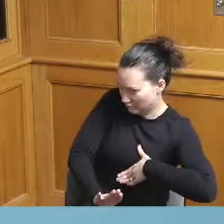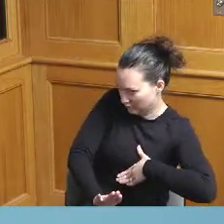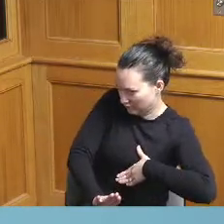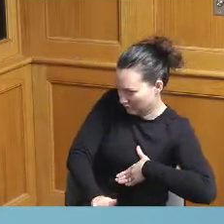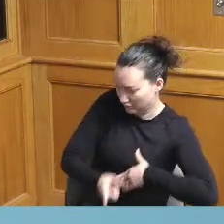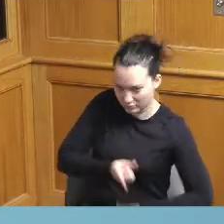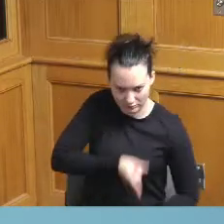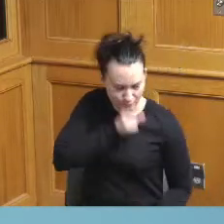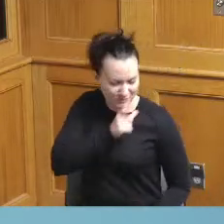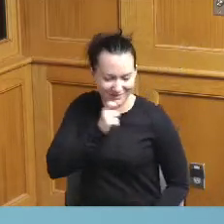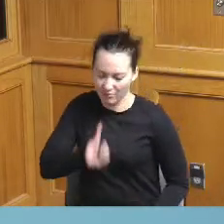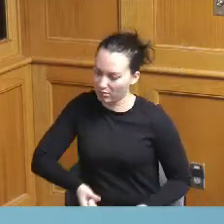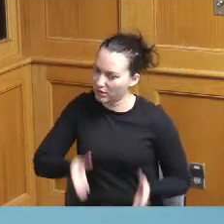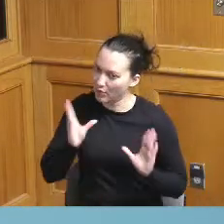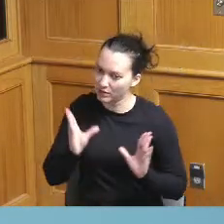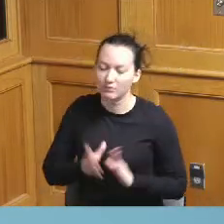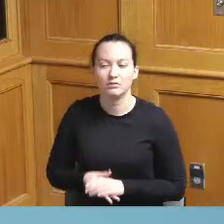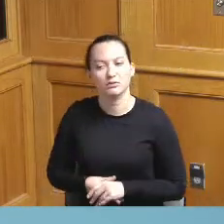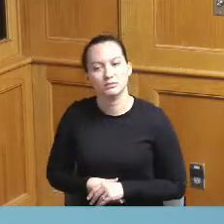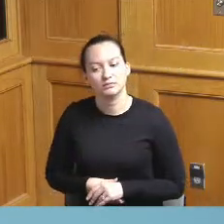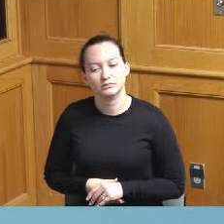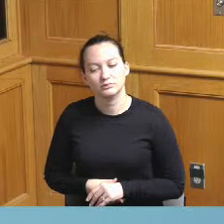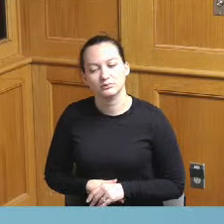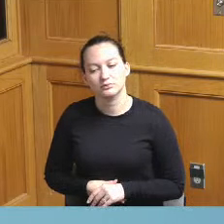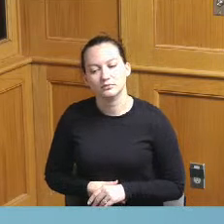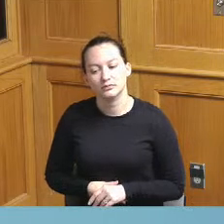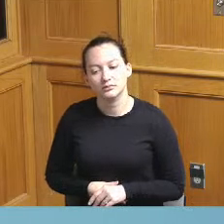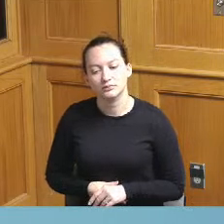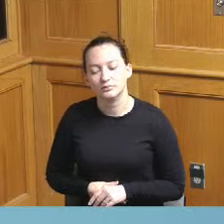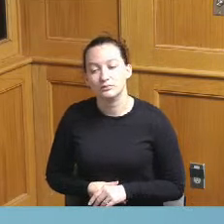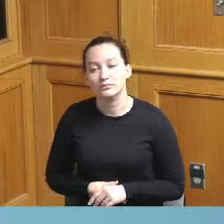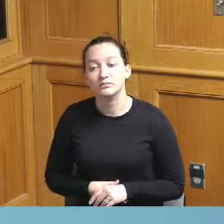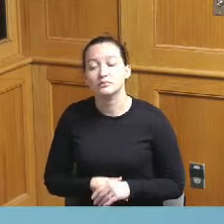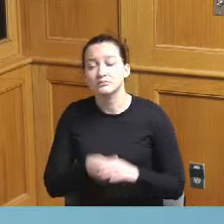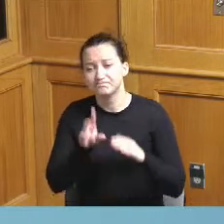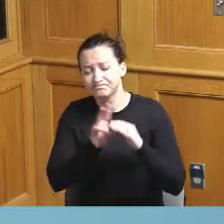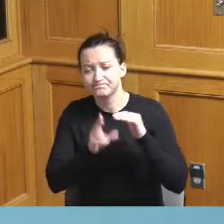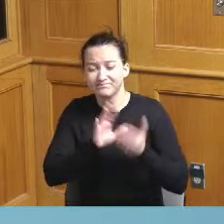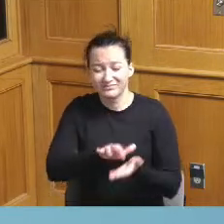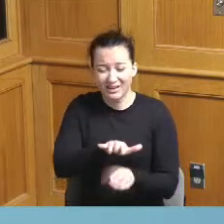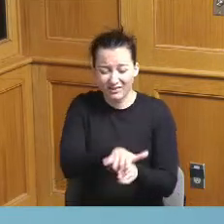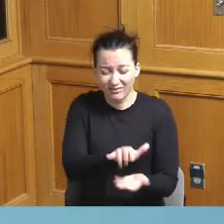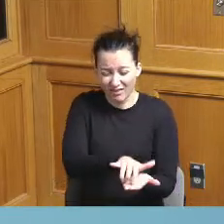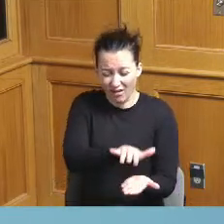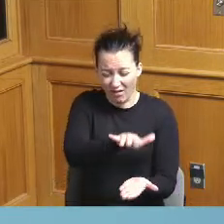are not allowed to provide as our volume increases the backlog continues in Pro Se